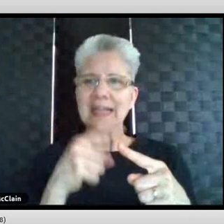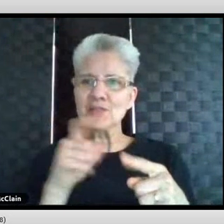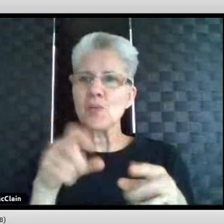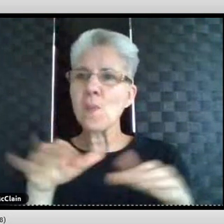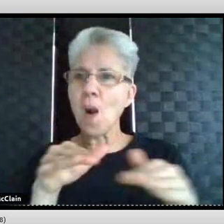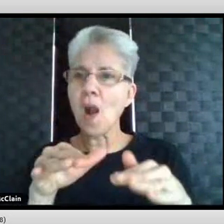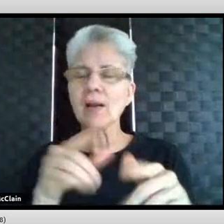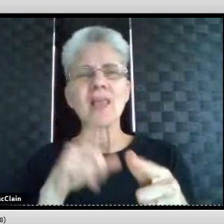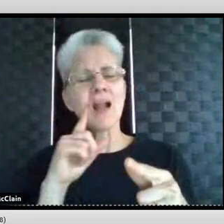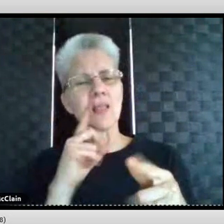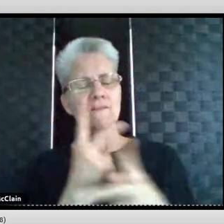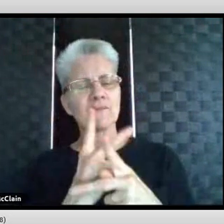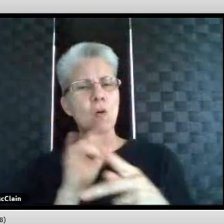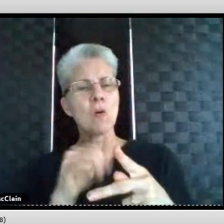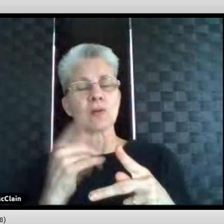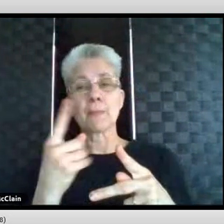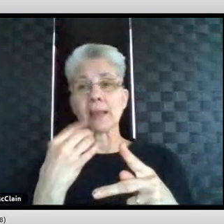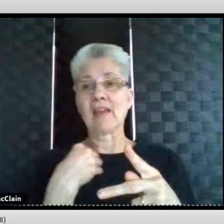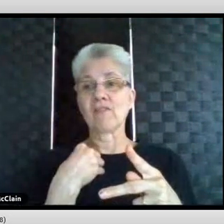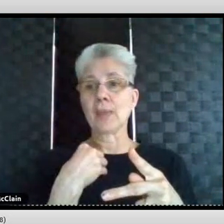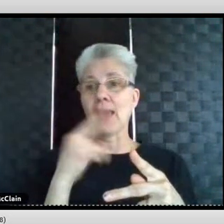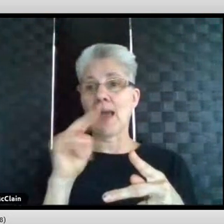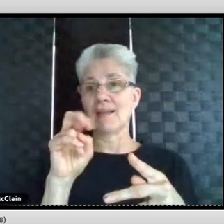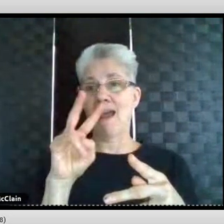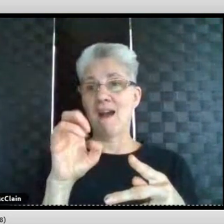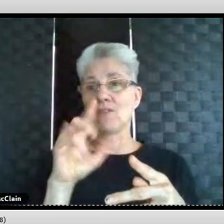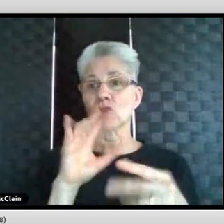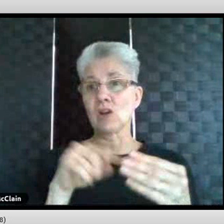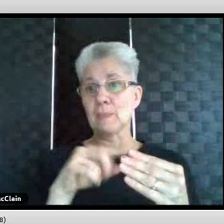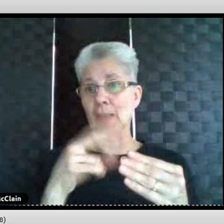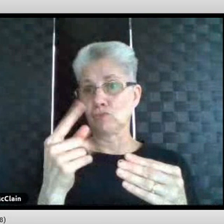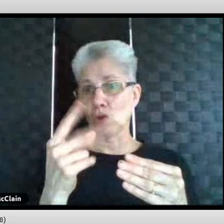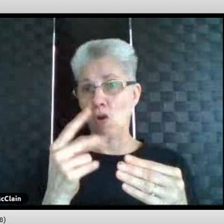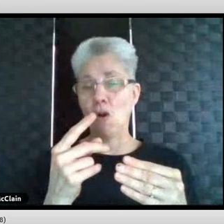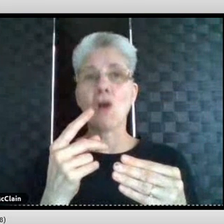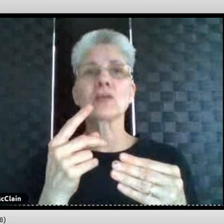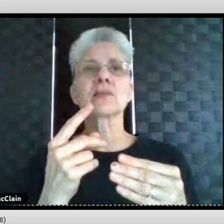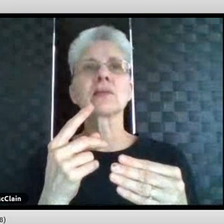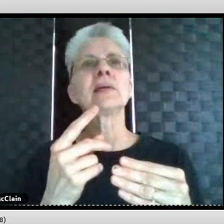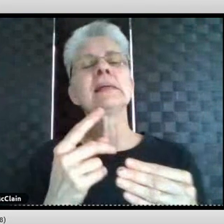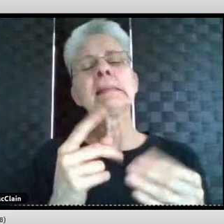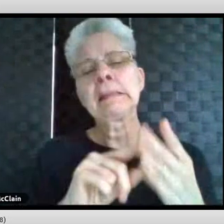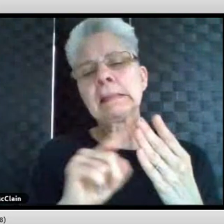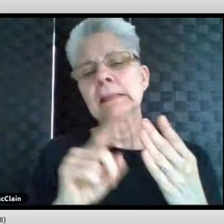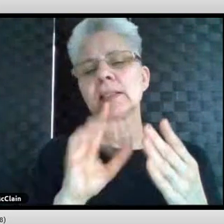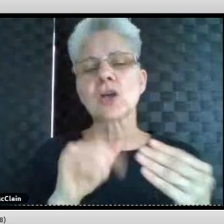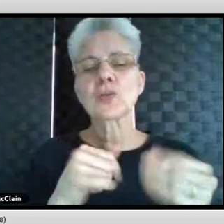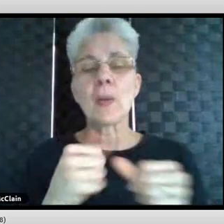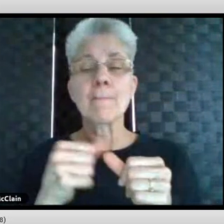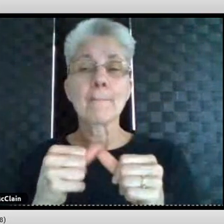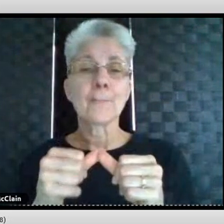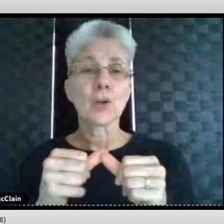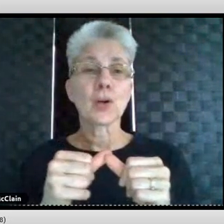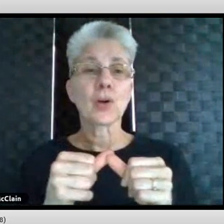And then I figured out -- Somebody gave me a novel, actually, and it talked about dogs and a detective and this and that and it said, "Remember, it's the dog's walk."